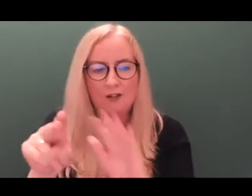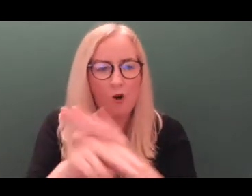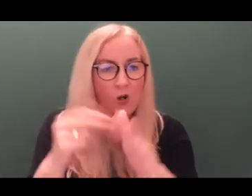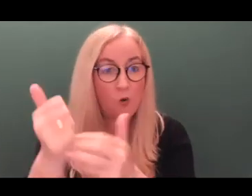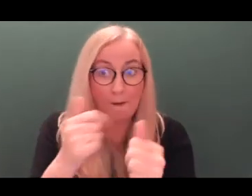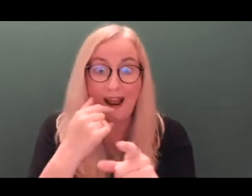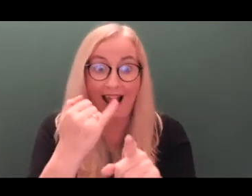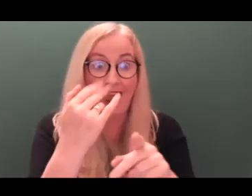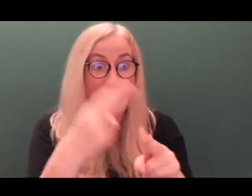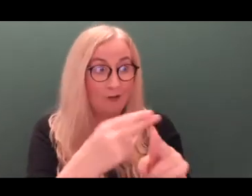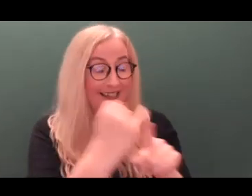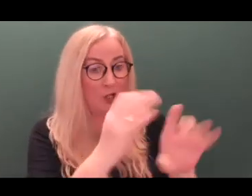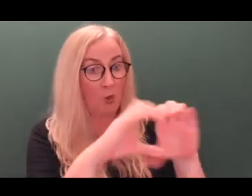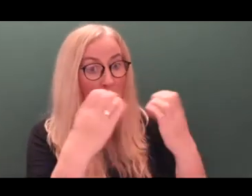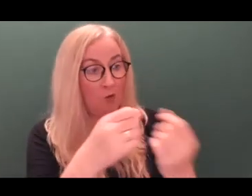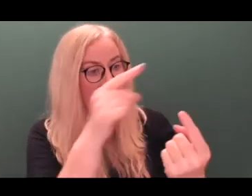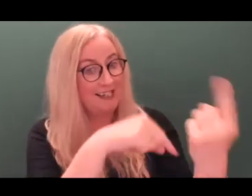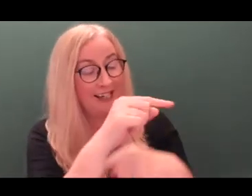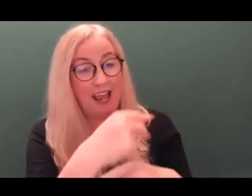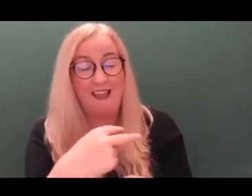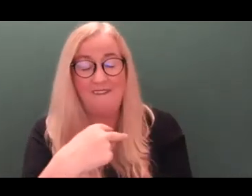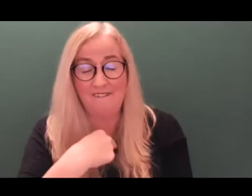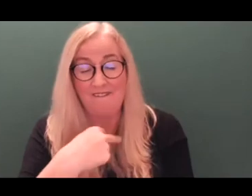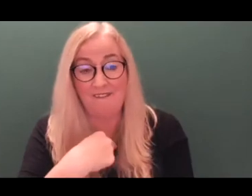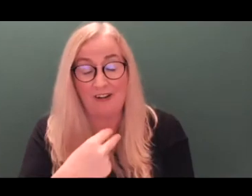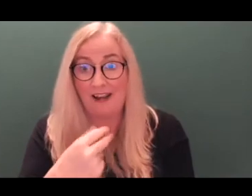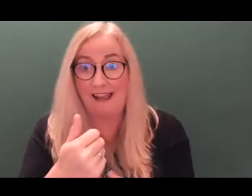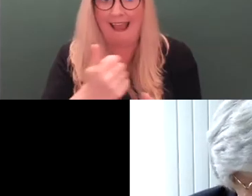who are extremely, extremely at risk and need support and help. But